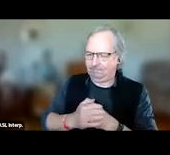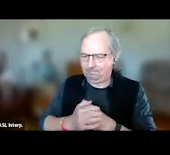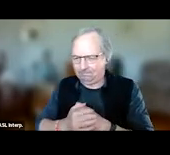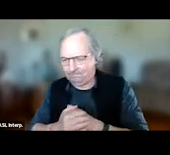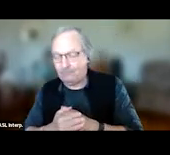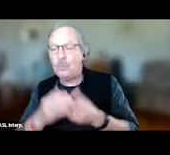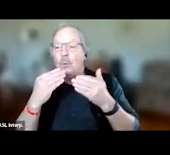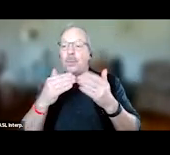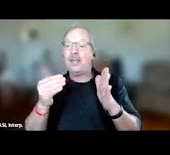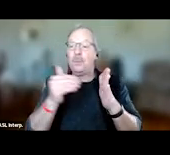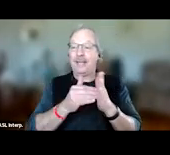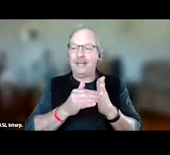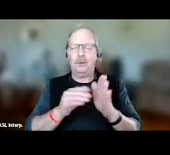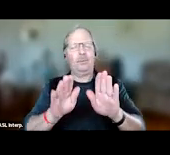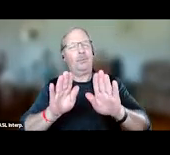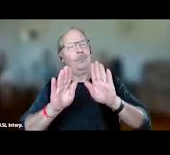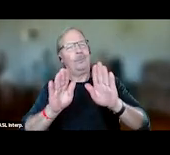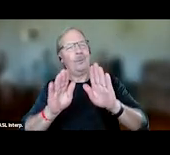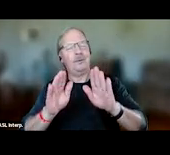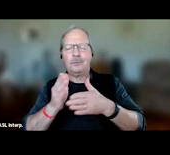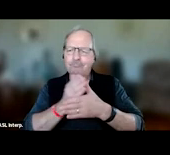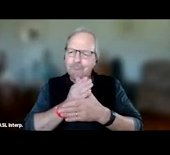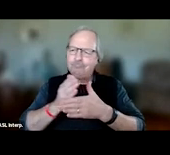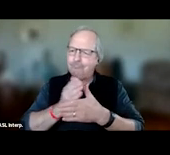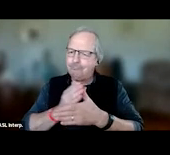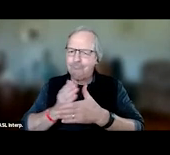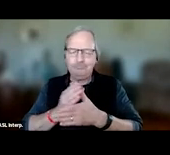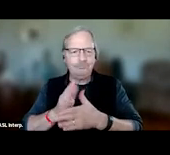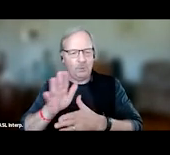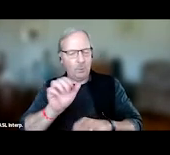So thanks again for your wonderful sharing of your working relationship.